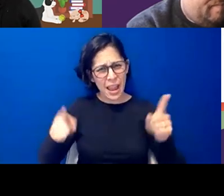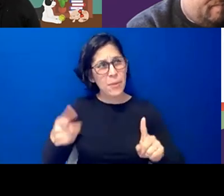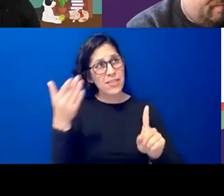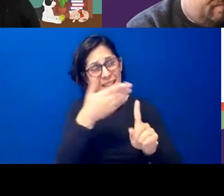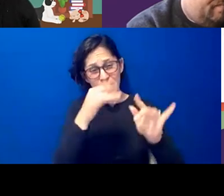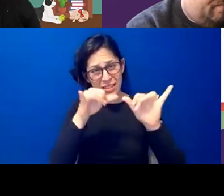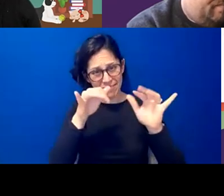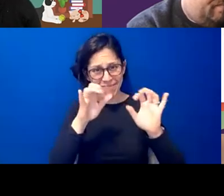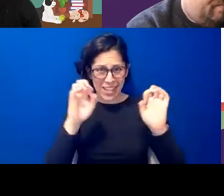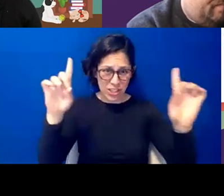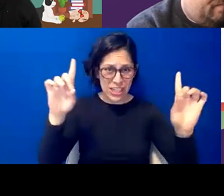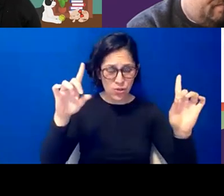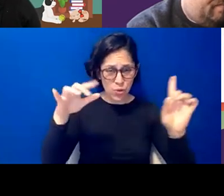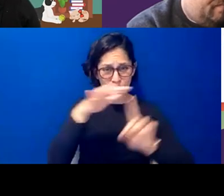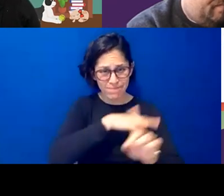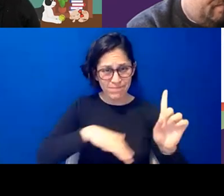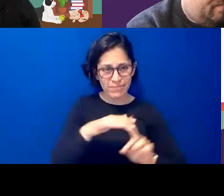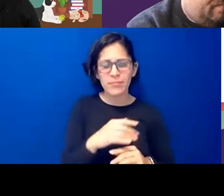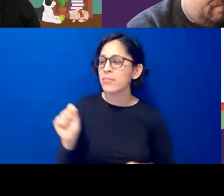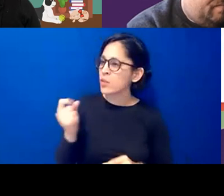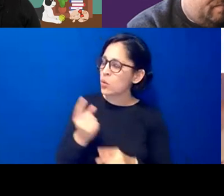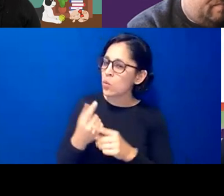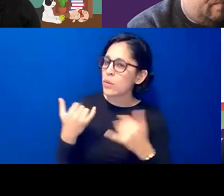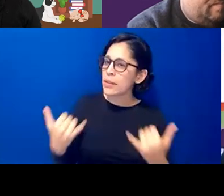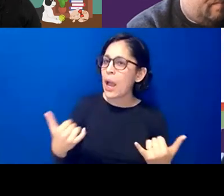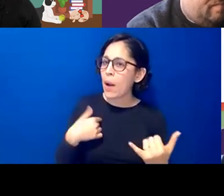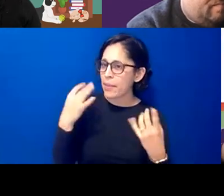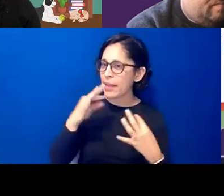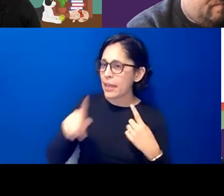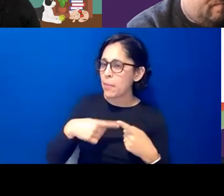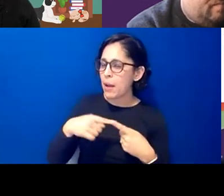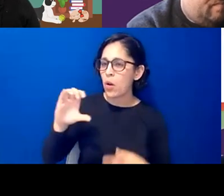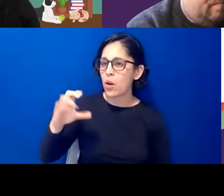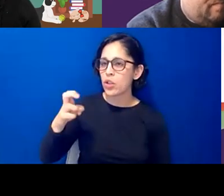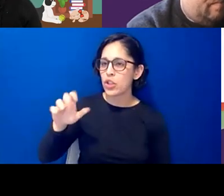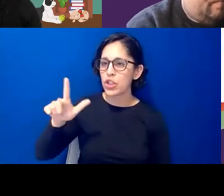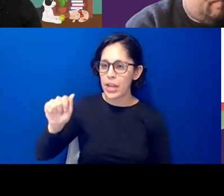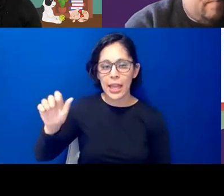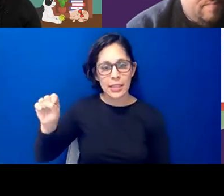Aurora Chang: Yes, and now you're bringing to mind chela sandler's methodology of the oppressed.